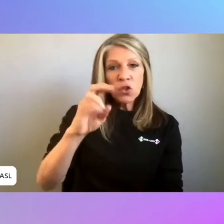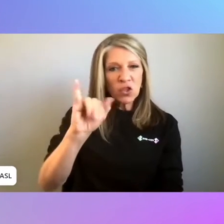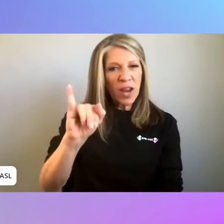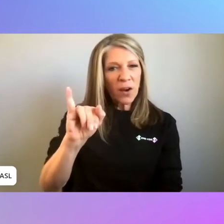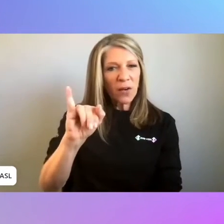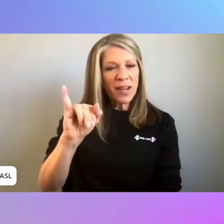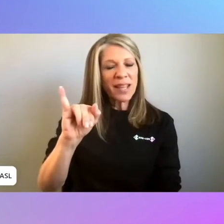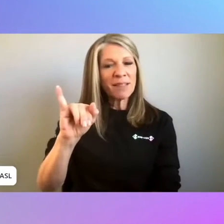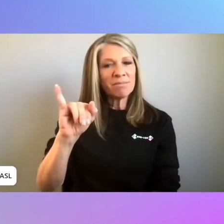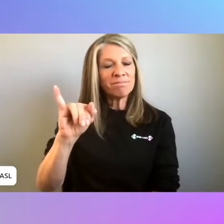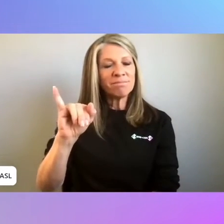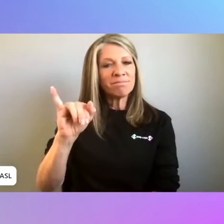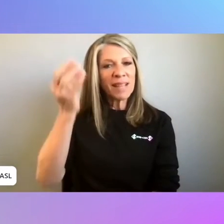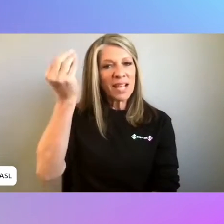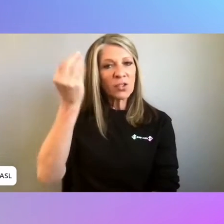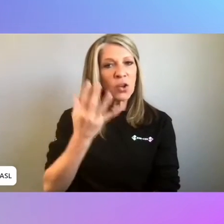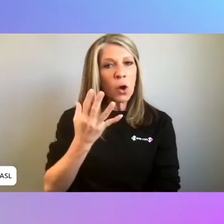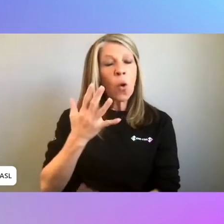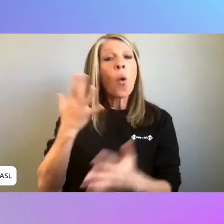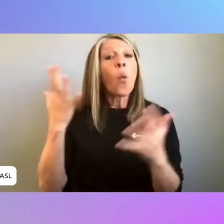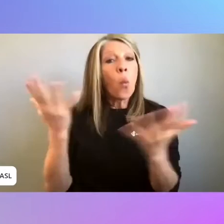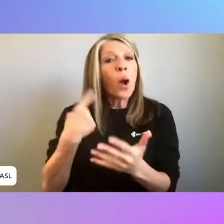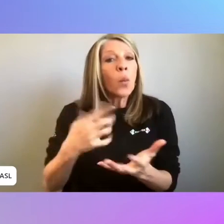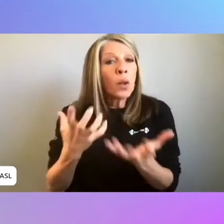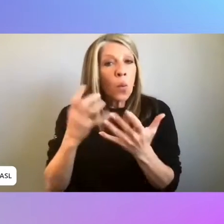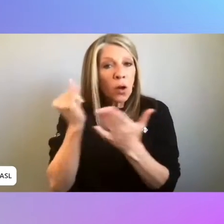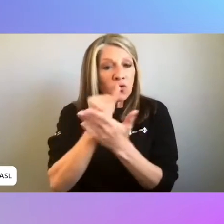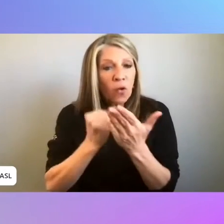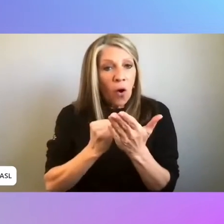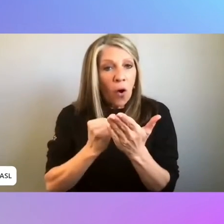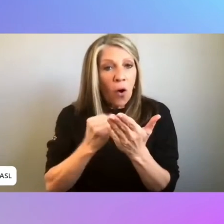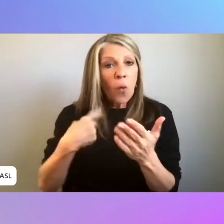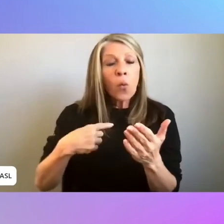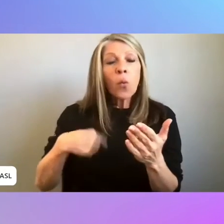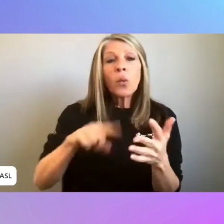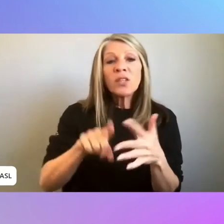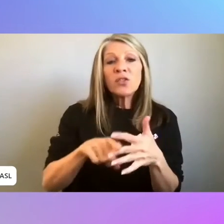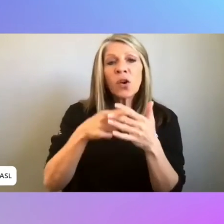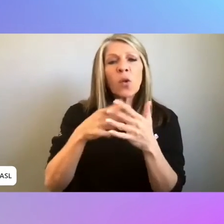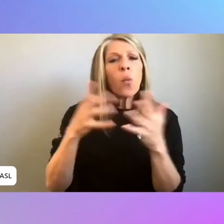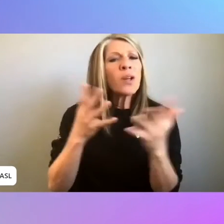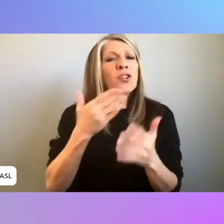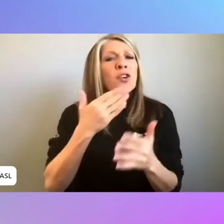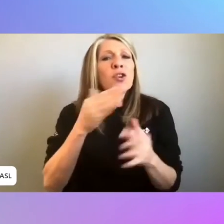graphics. And so we knew, as sherry had kind of given us